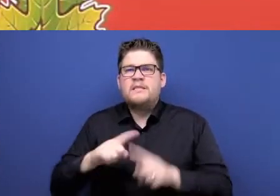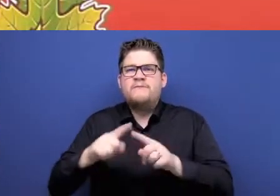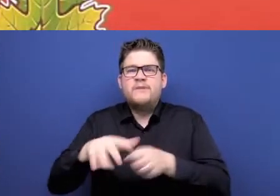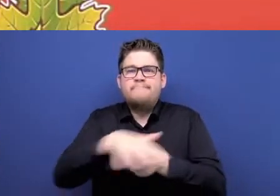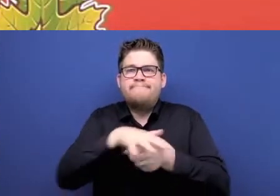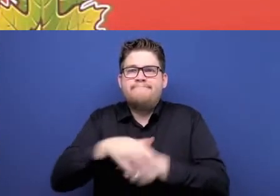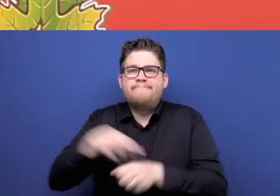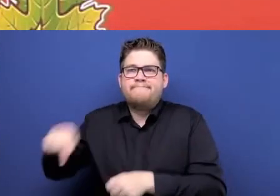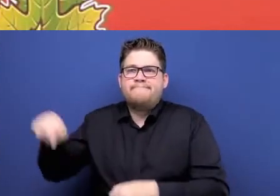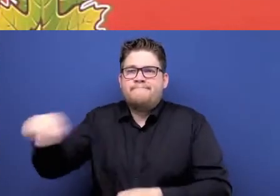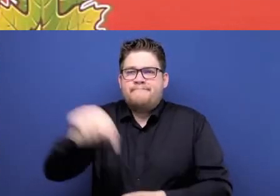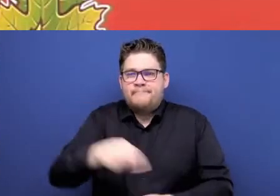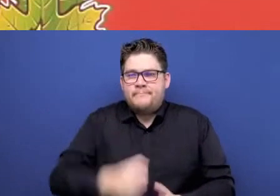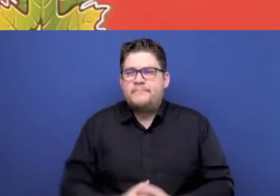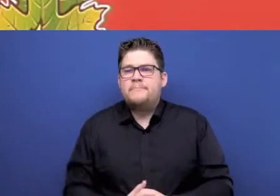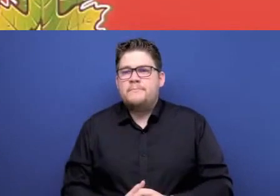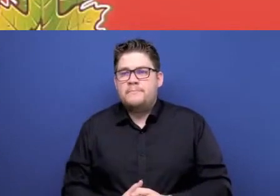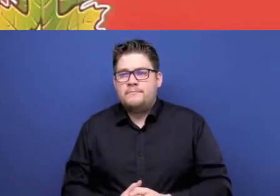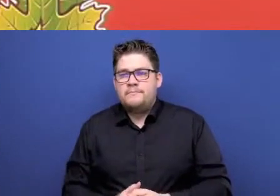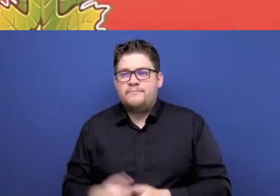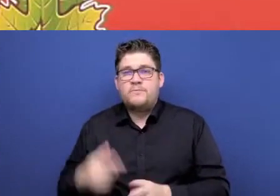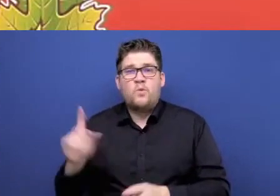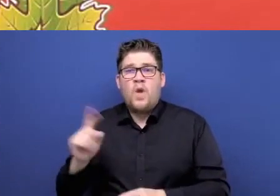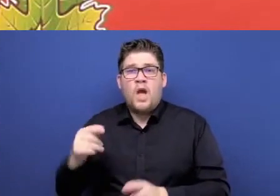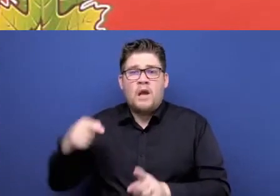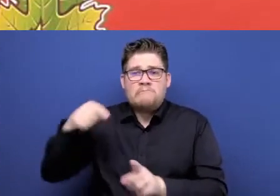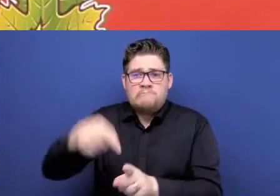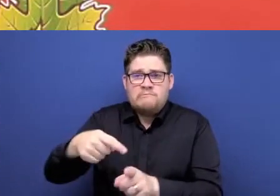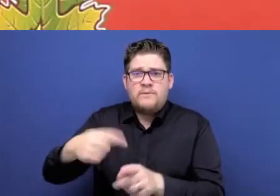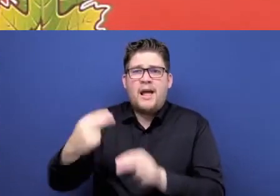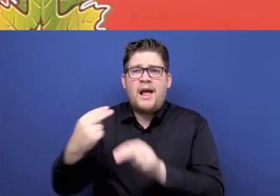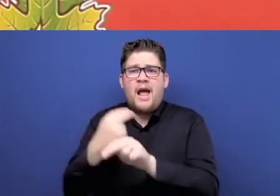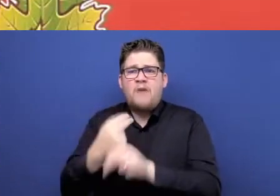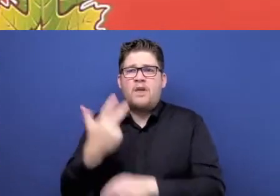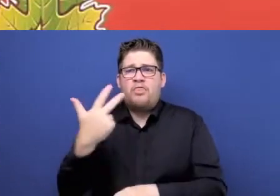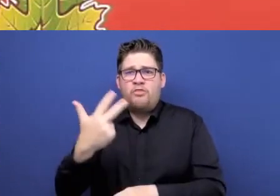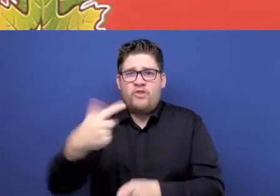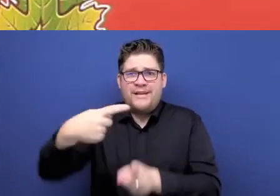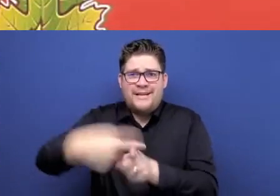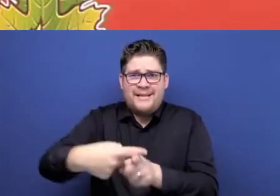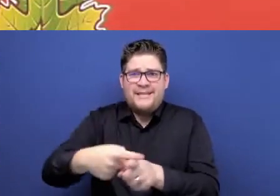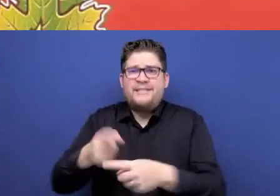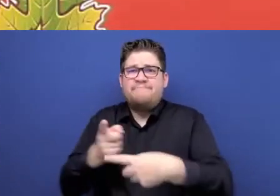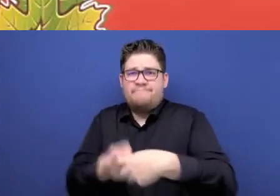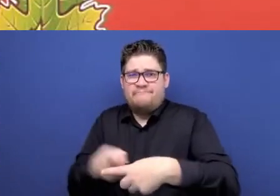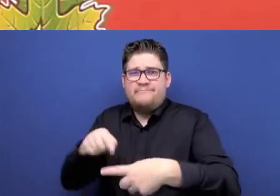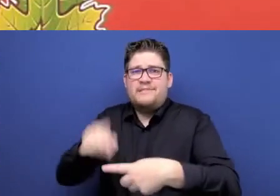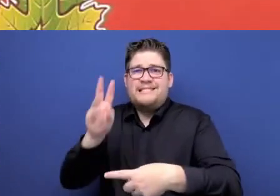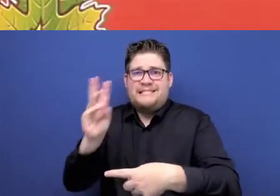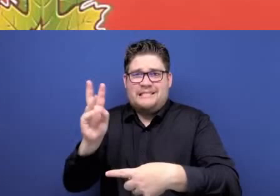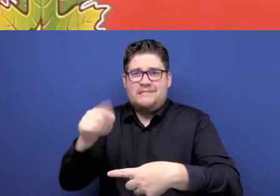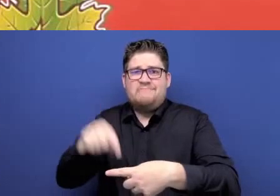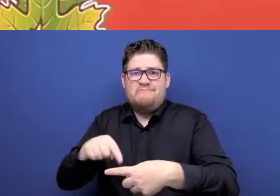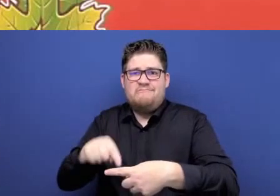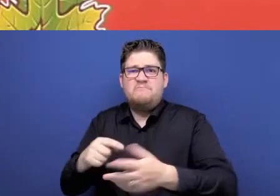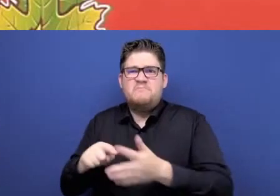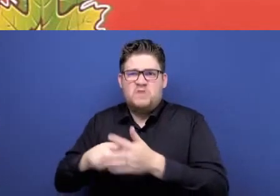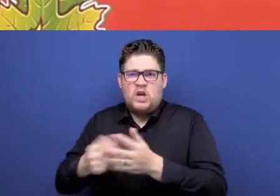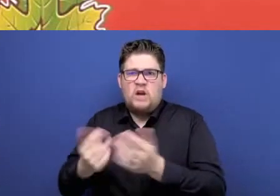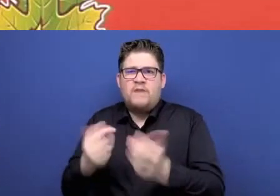the intersection of Highway three and six again in Selma. So if we if you have information we're asking. You do contact the Selma RCMP with